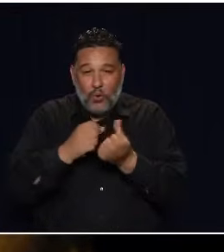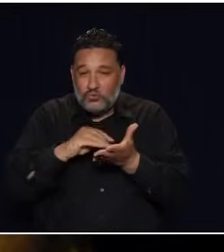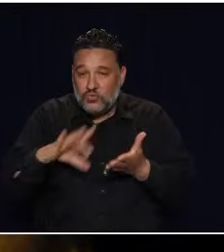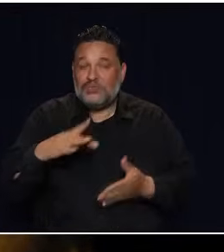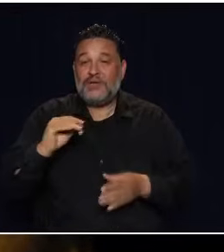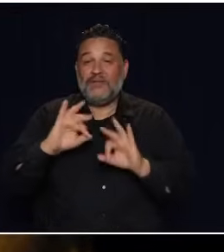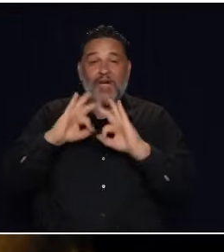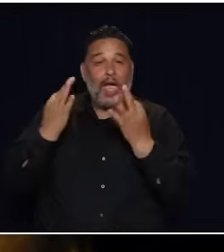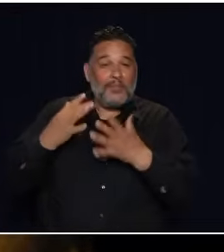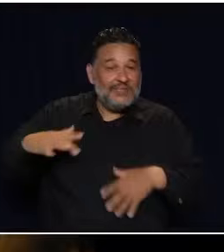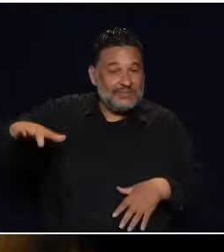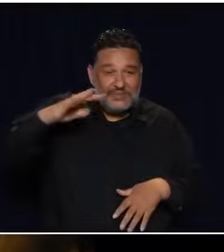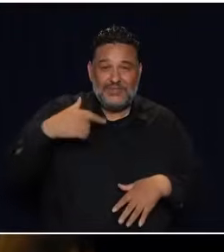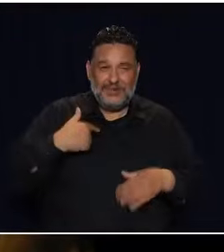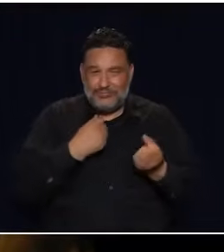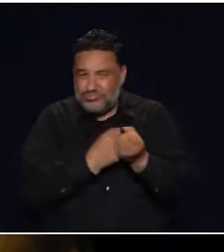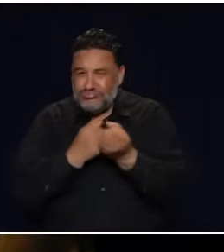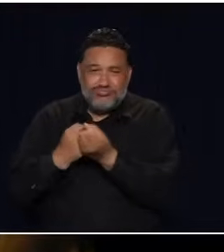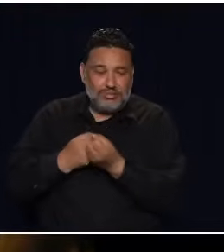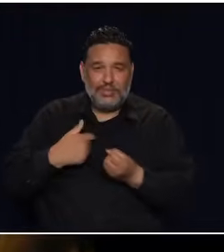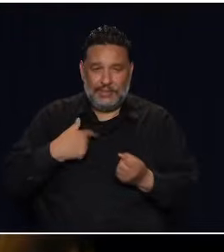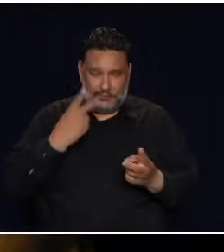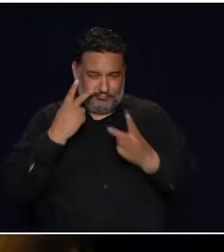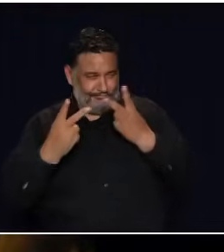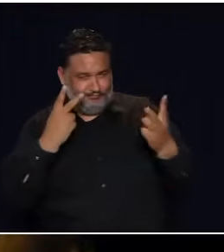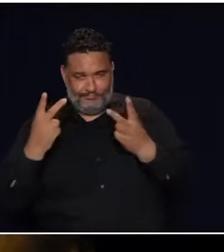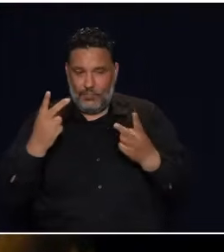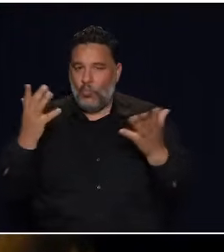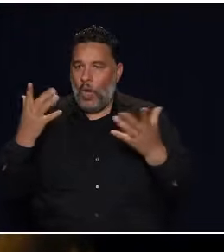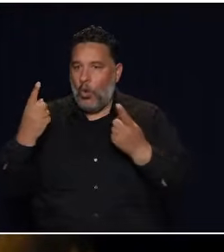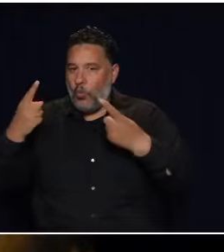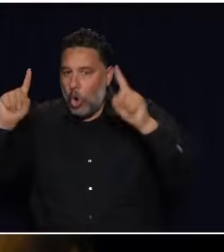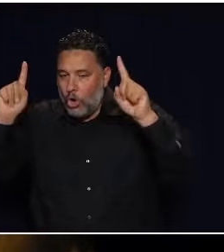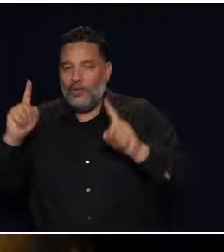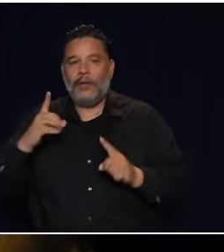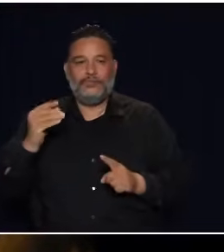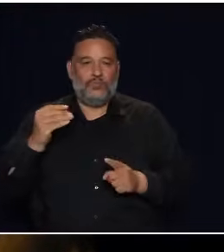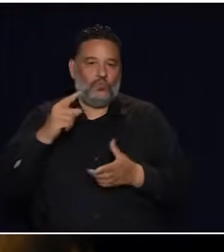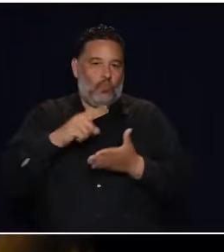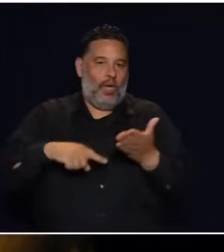EDUCATORS, SUPPORTING STUDENTS AND FAMILIES.